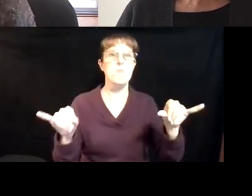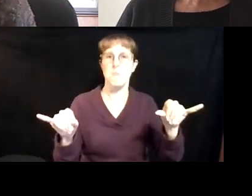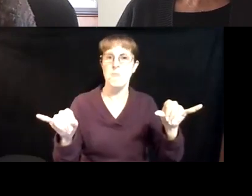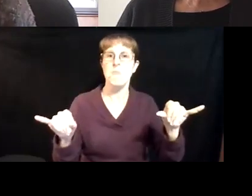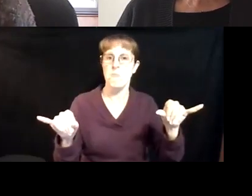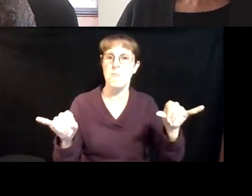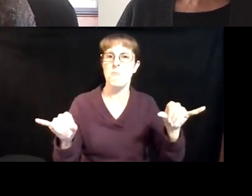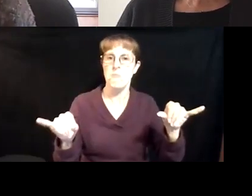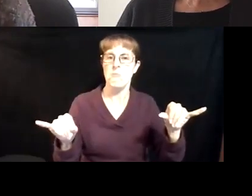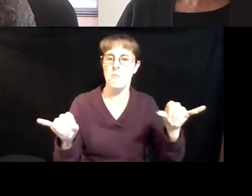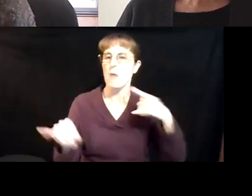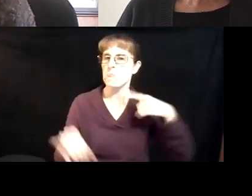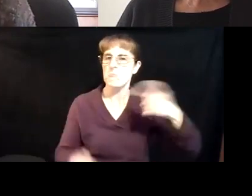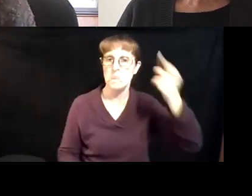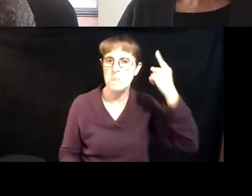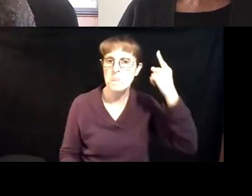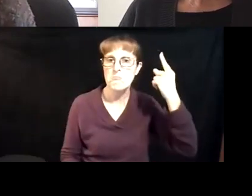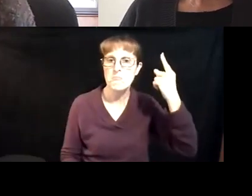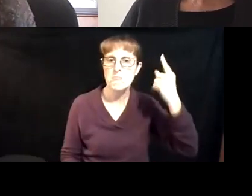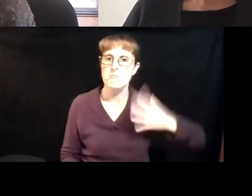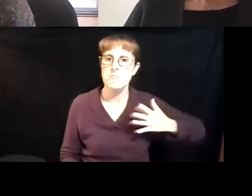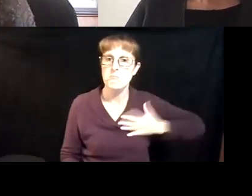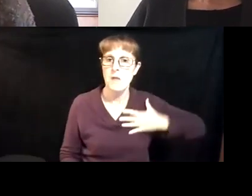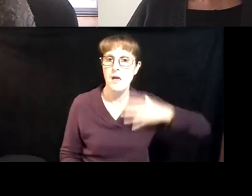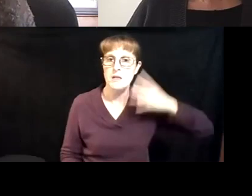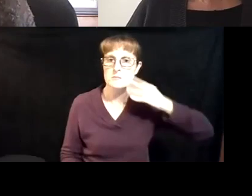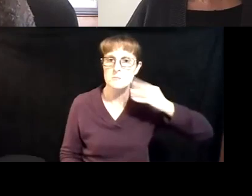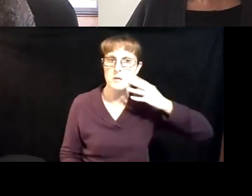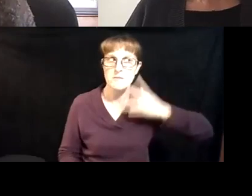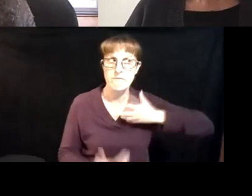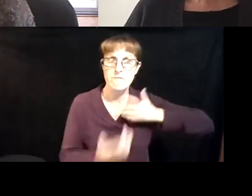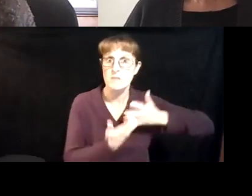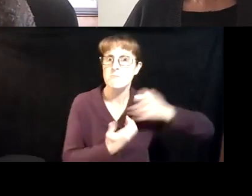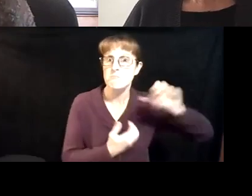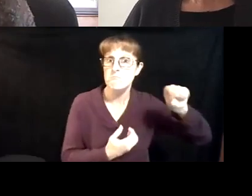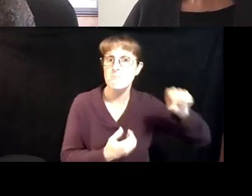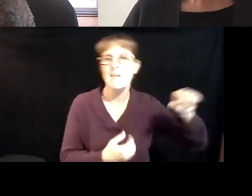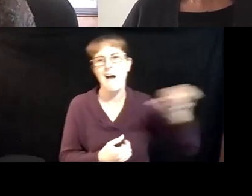other ethnic and racial groups that experience discrimination and immigrants as well.